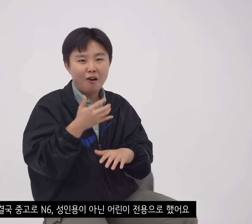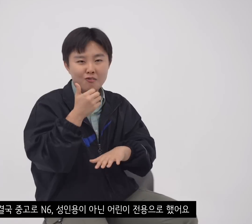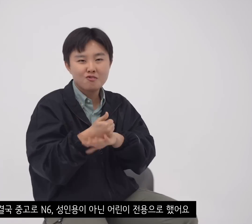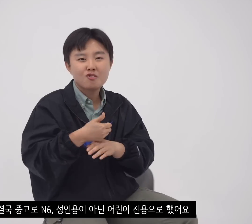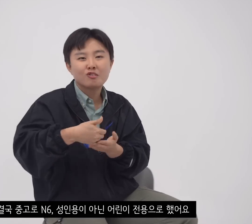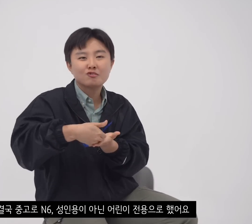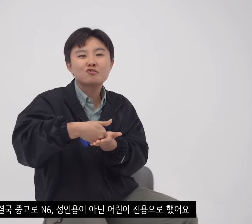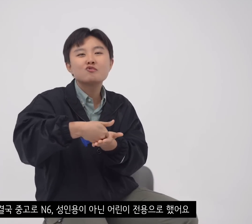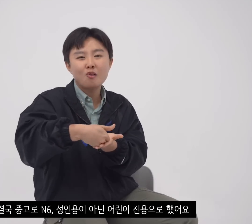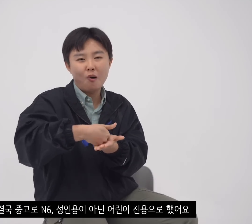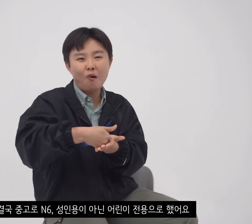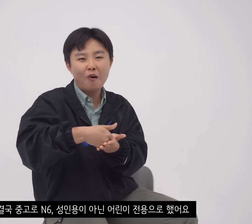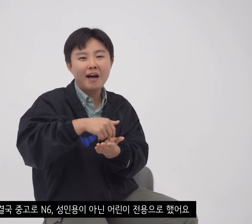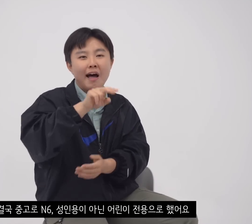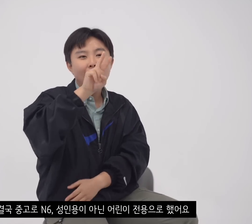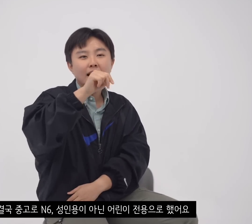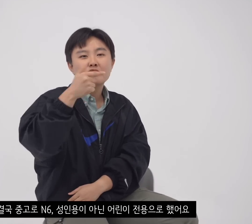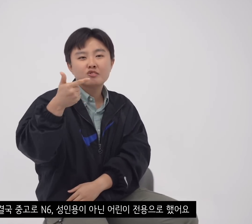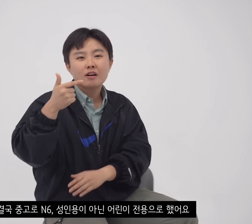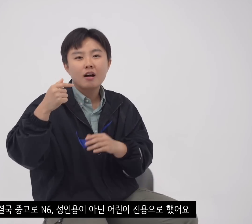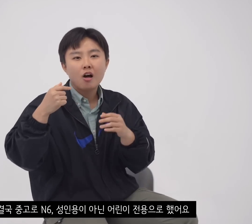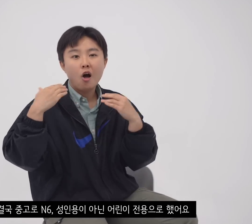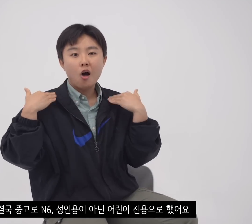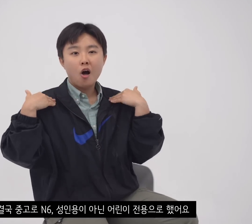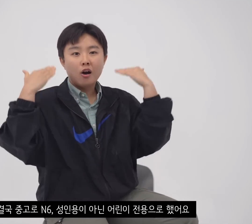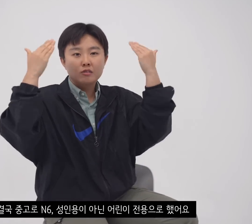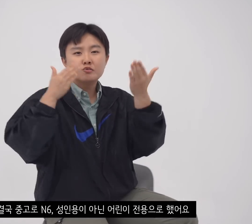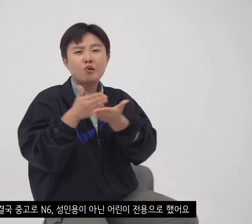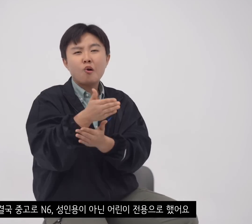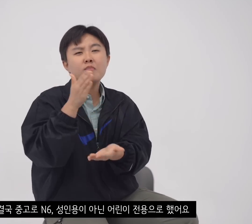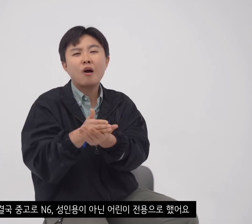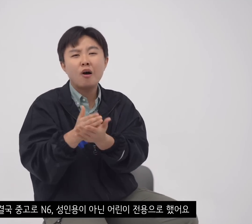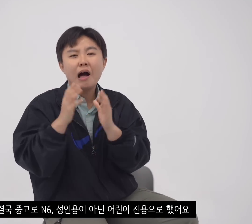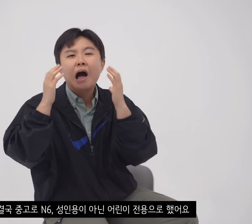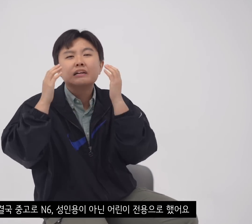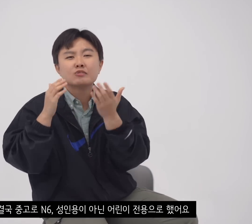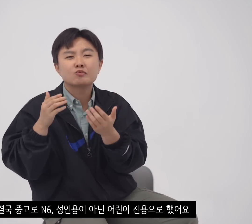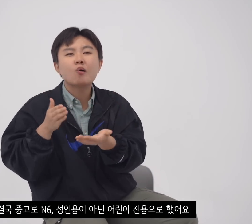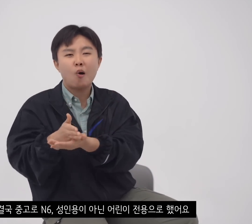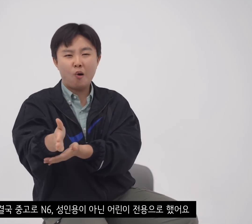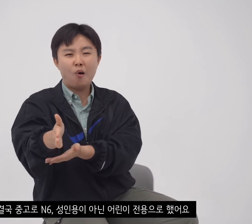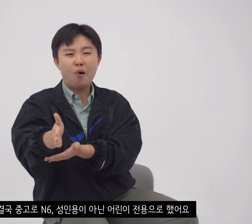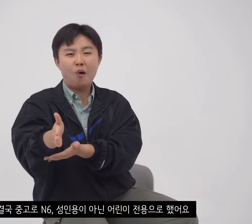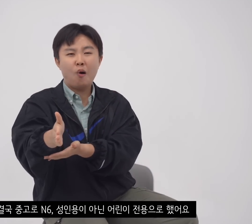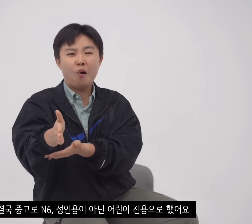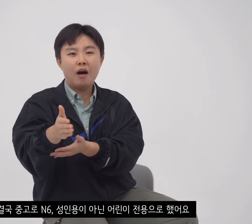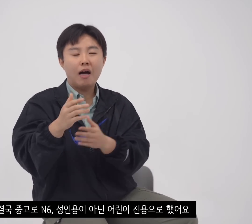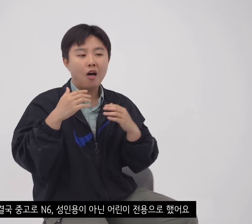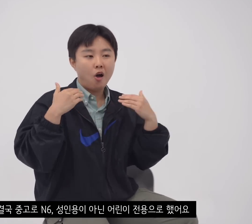In the end, I got a used N6, and it was made for children, not adults.